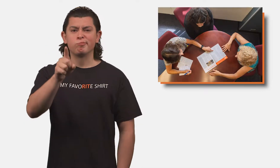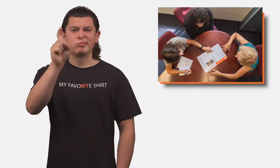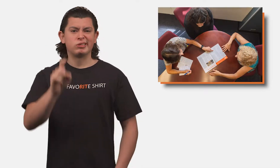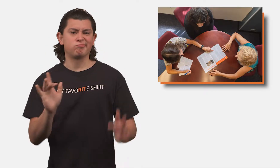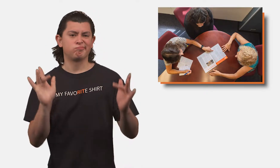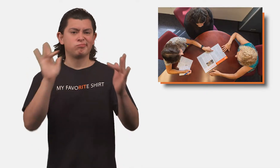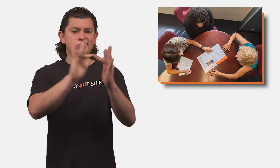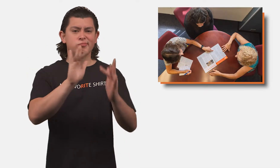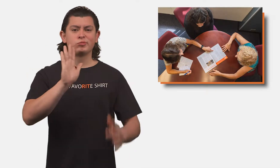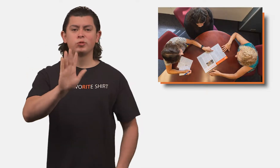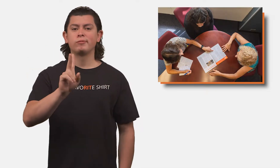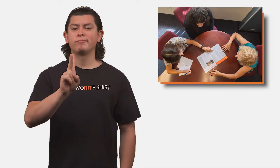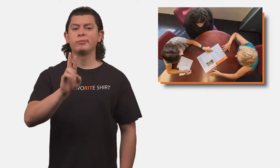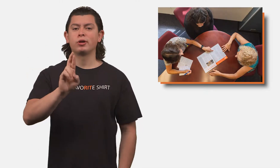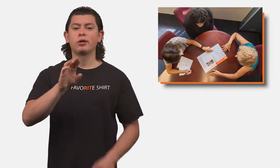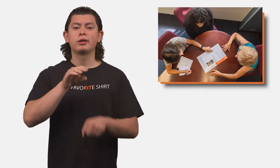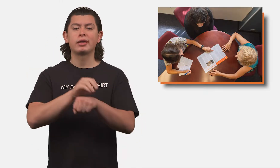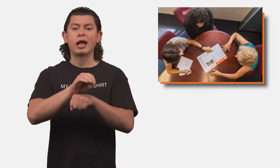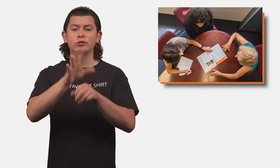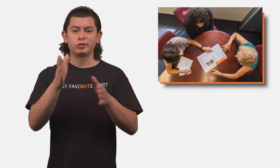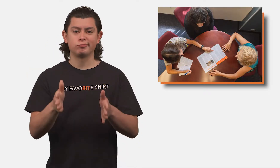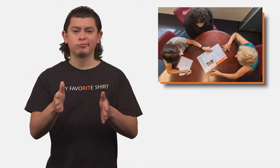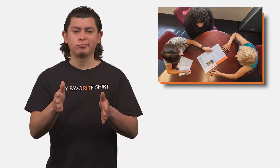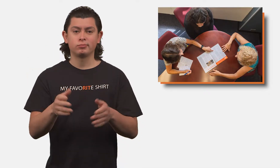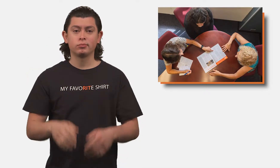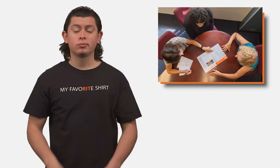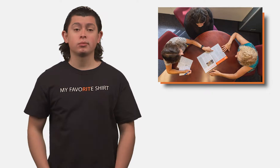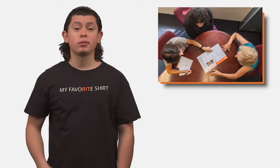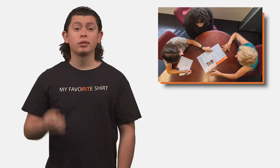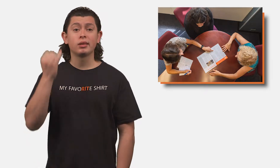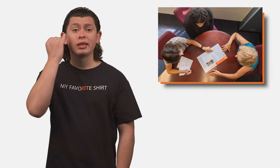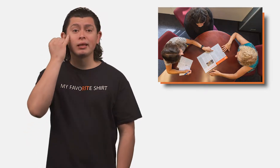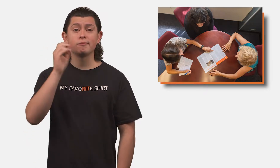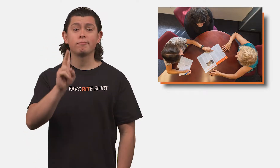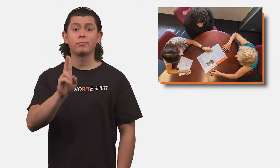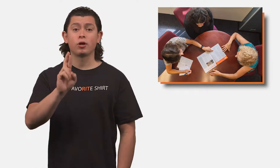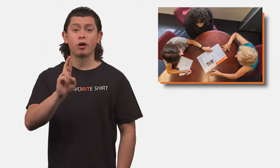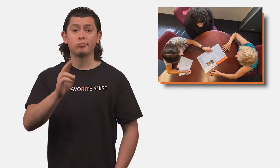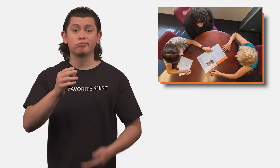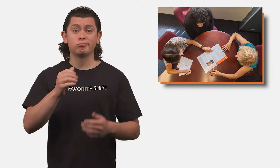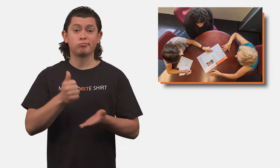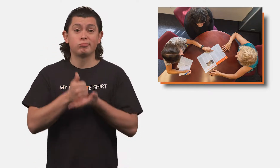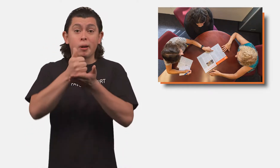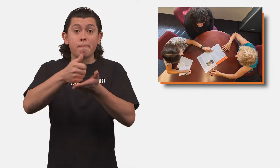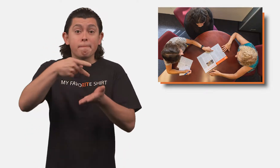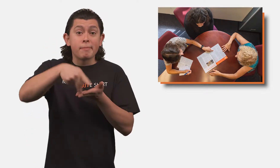IF YOU'RE NOT SURE, YOU WILL NEED TO CHECK WITH YOUR VR COUNSELOR.